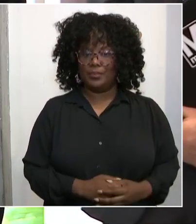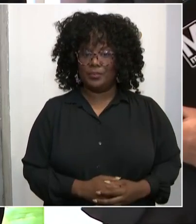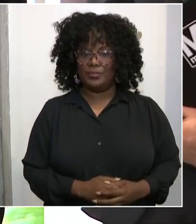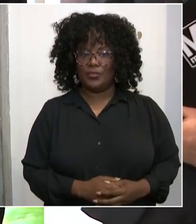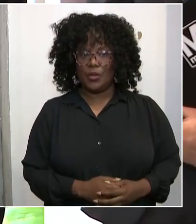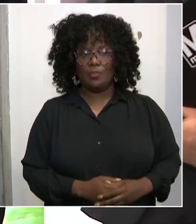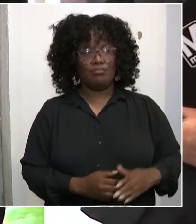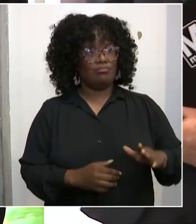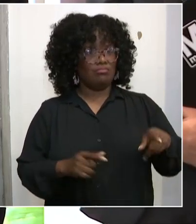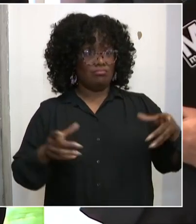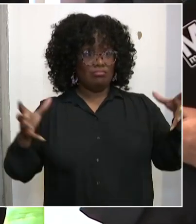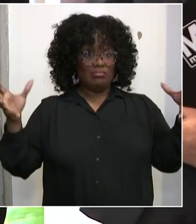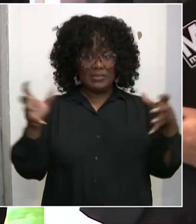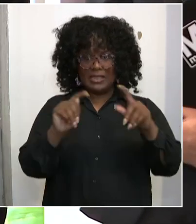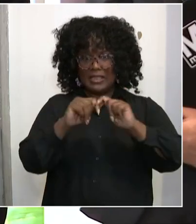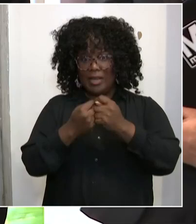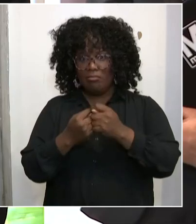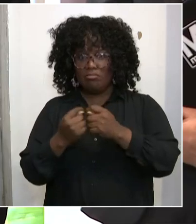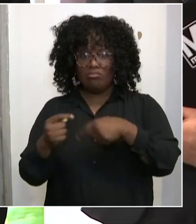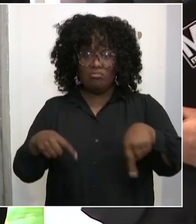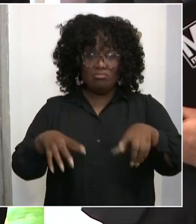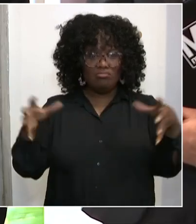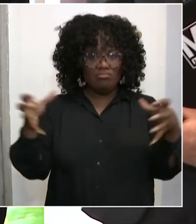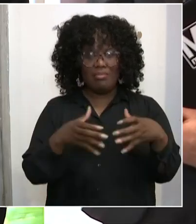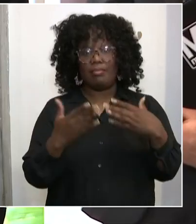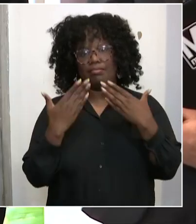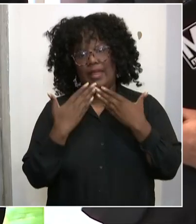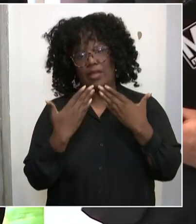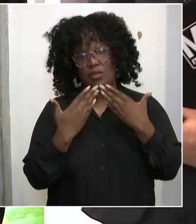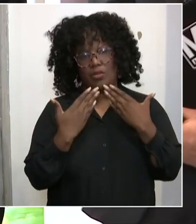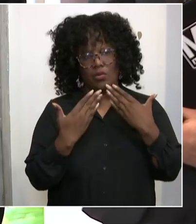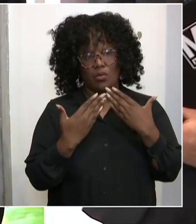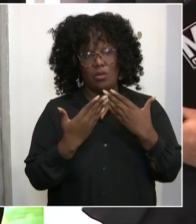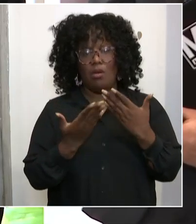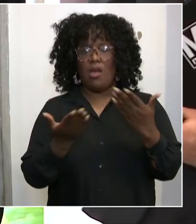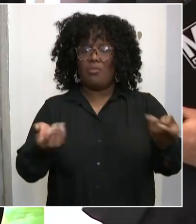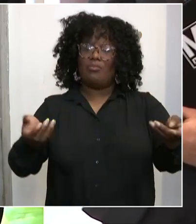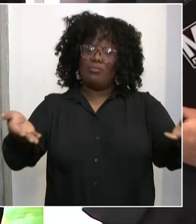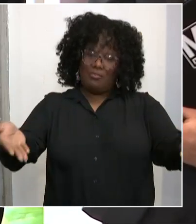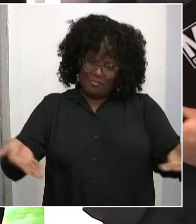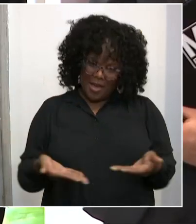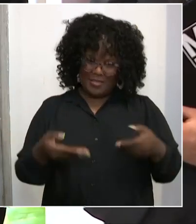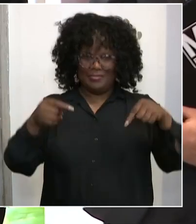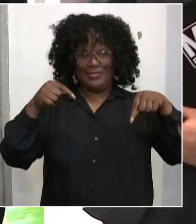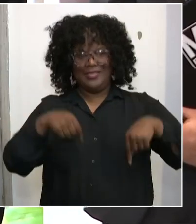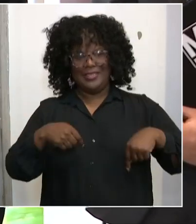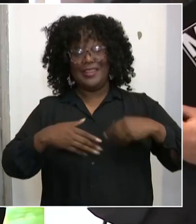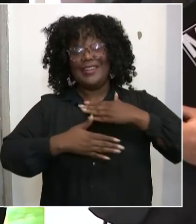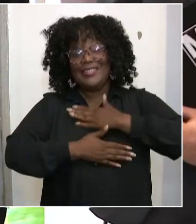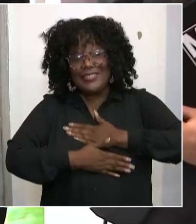I want to welcome the community and enjoy a safe and joyous festival in the district of celebrations,